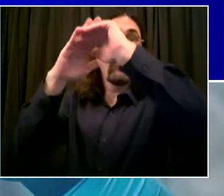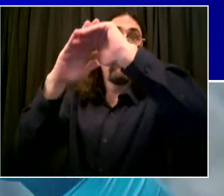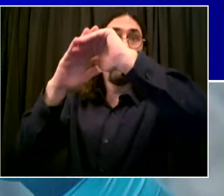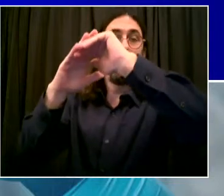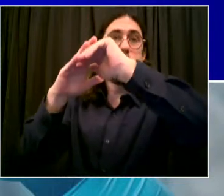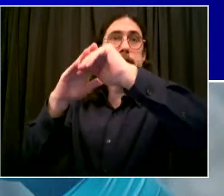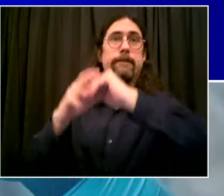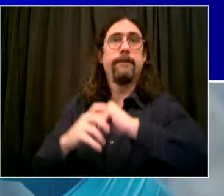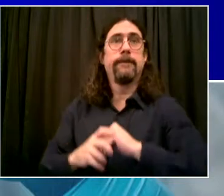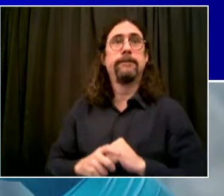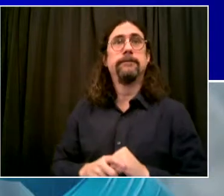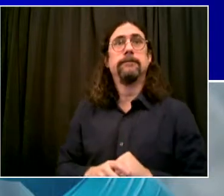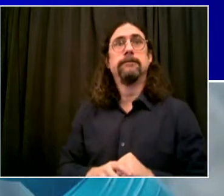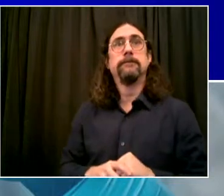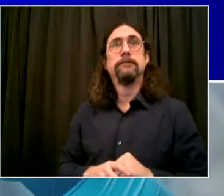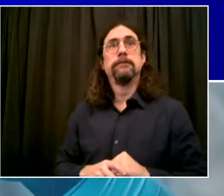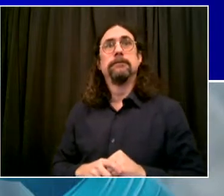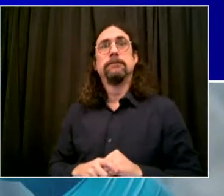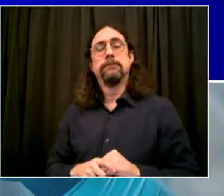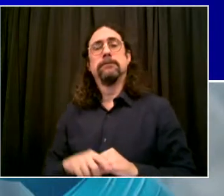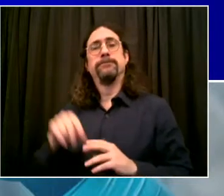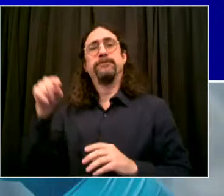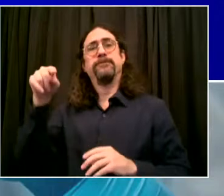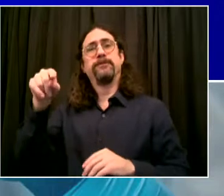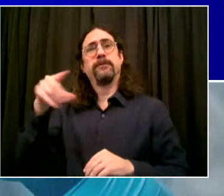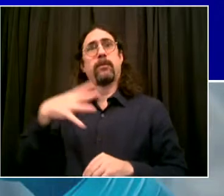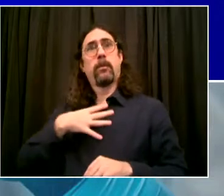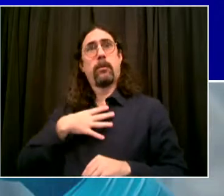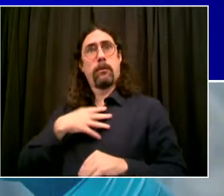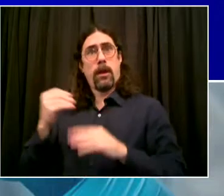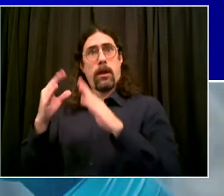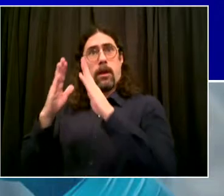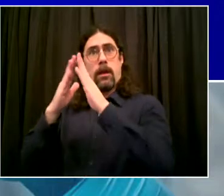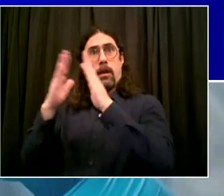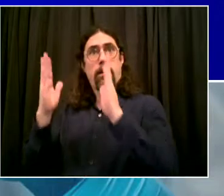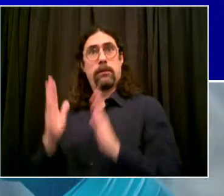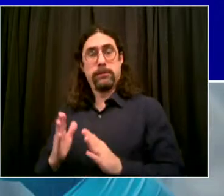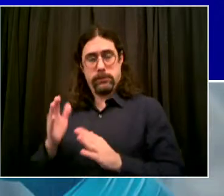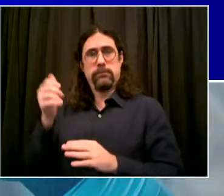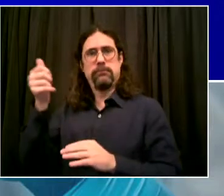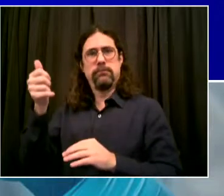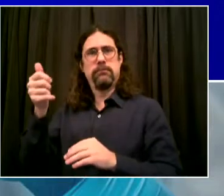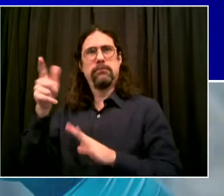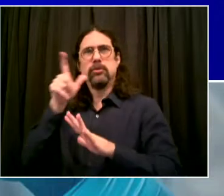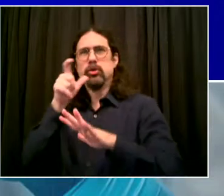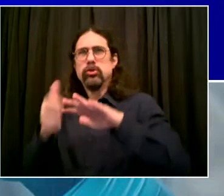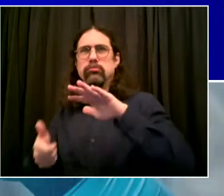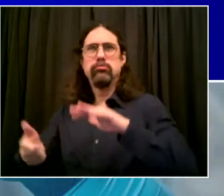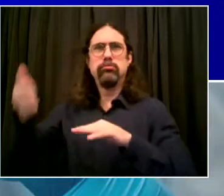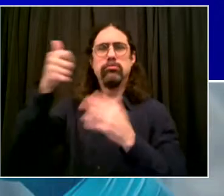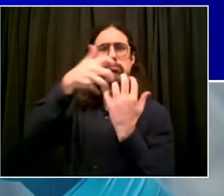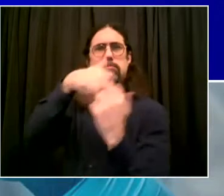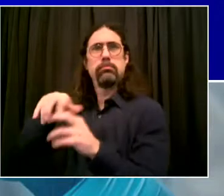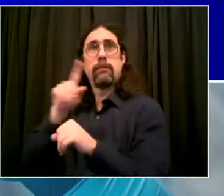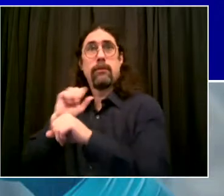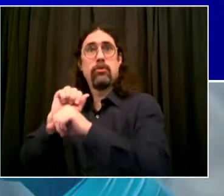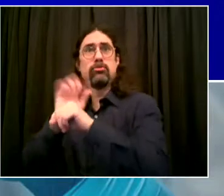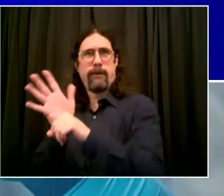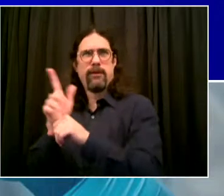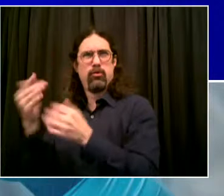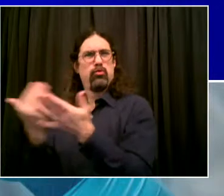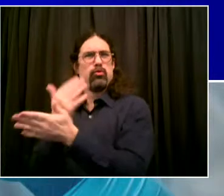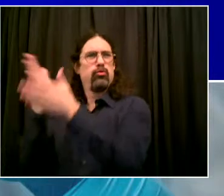SPOKE WITH OUR